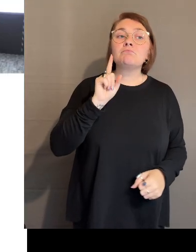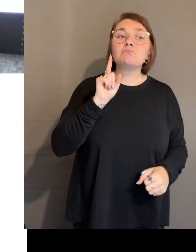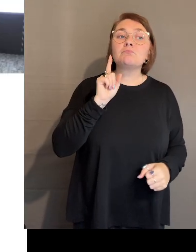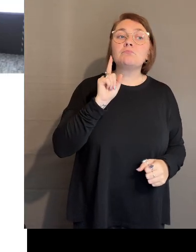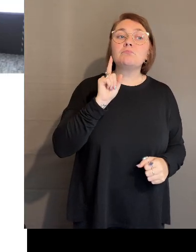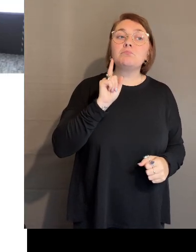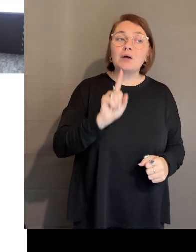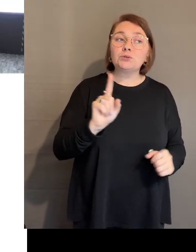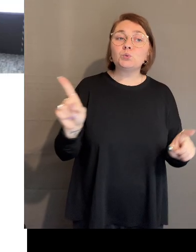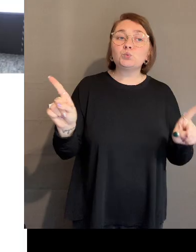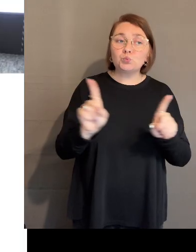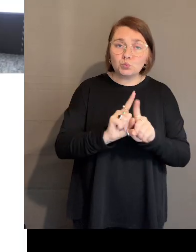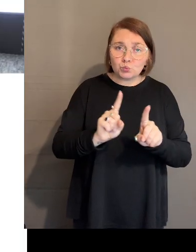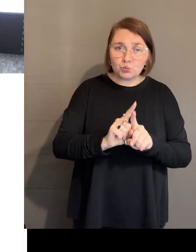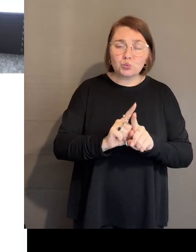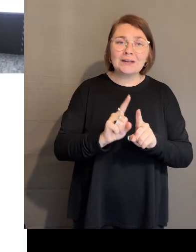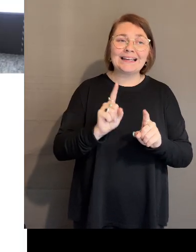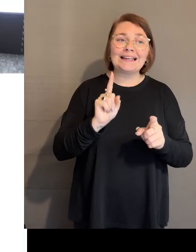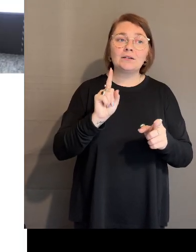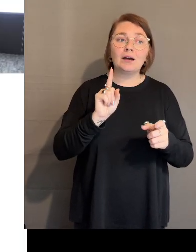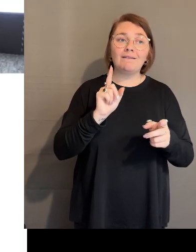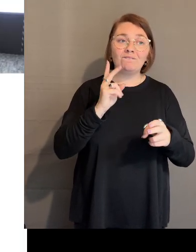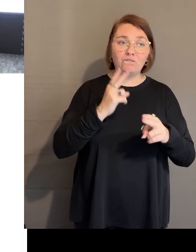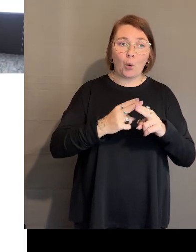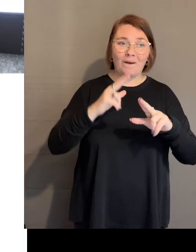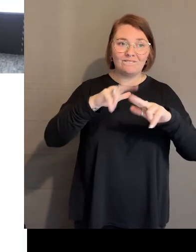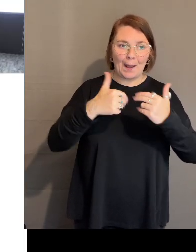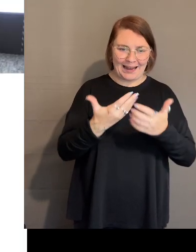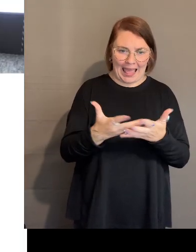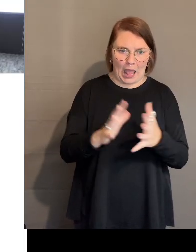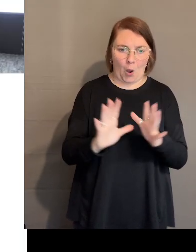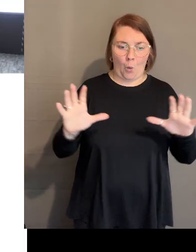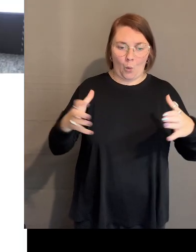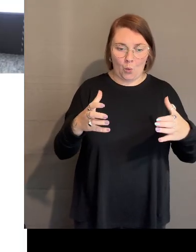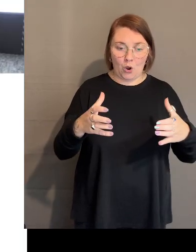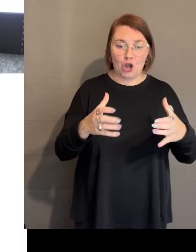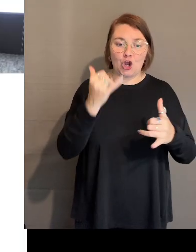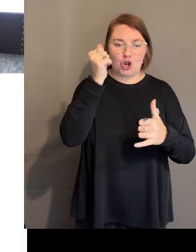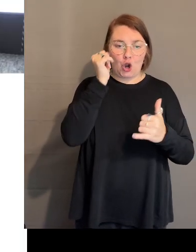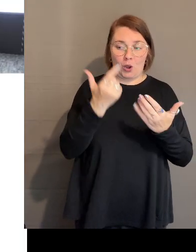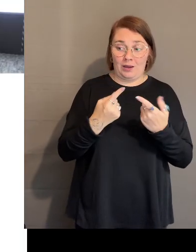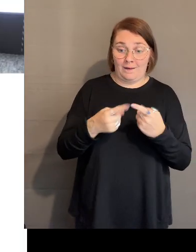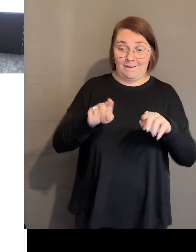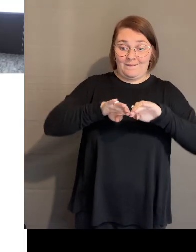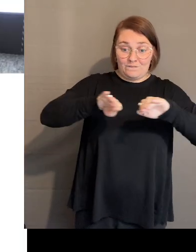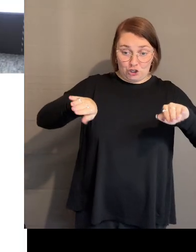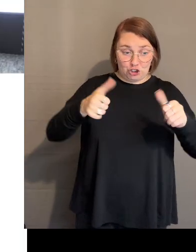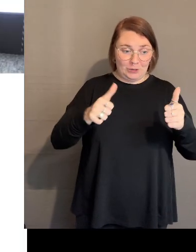But… Also then, in terms of family formation, harder for mothers to repartner.